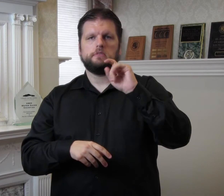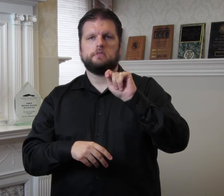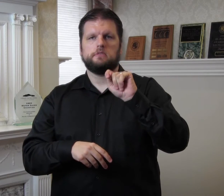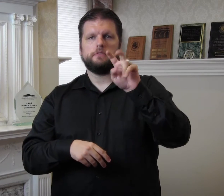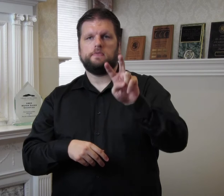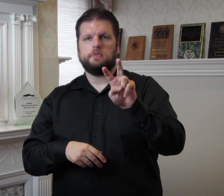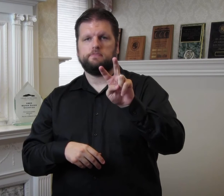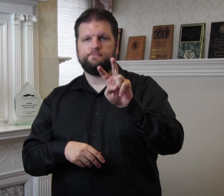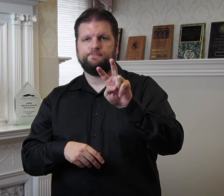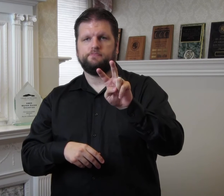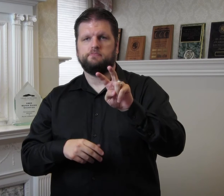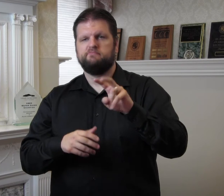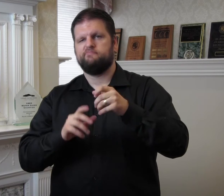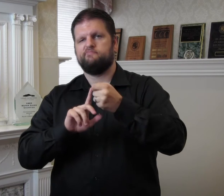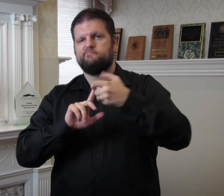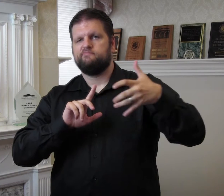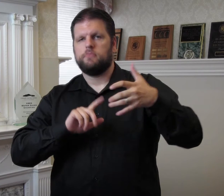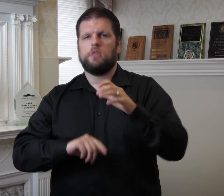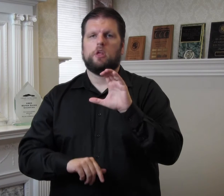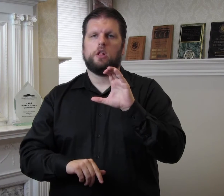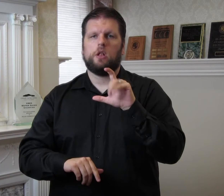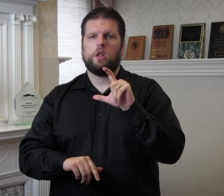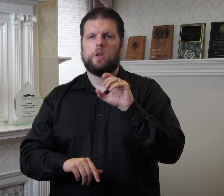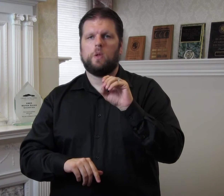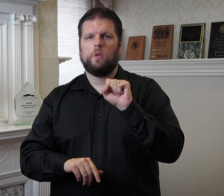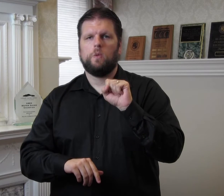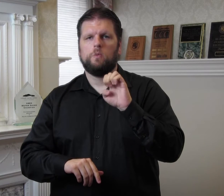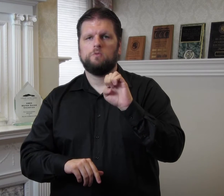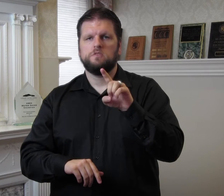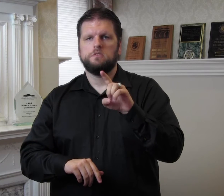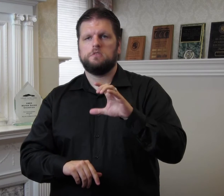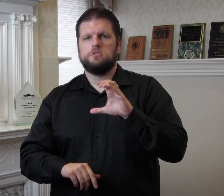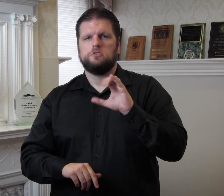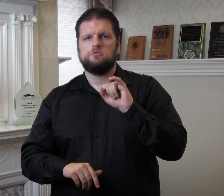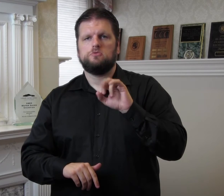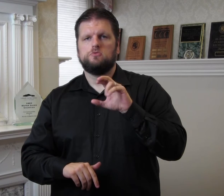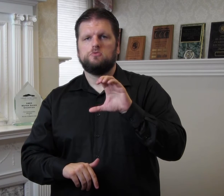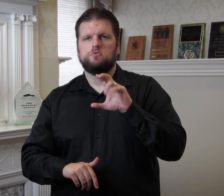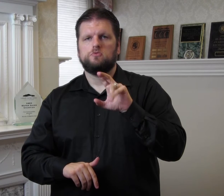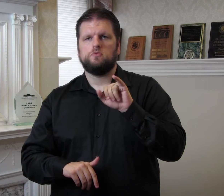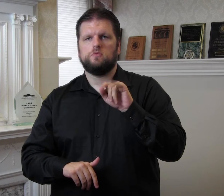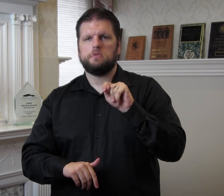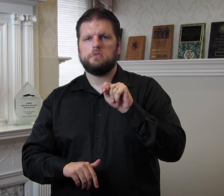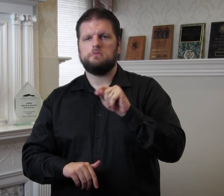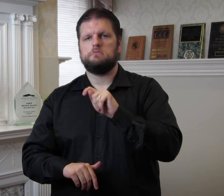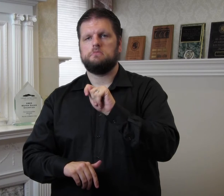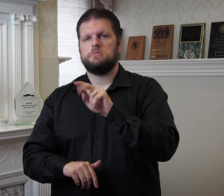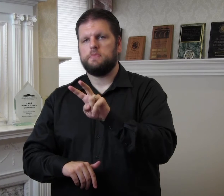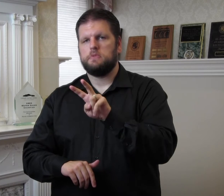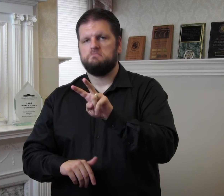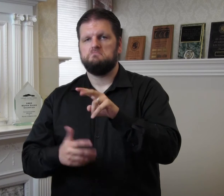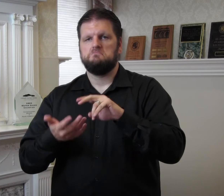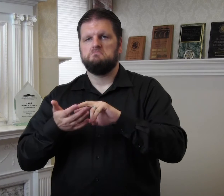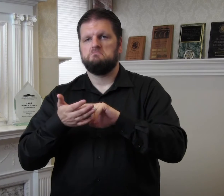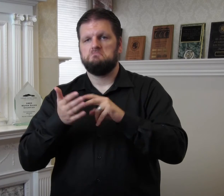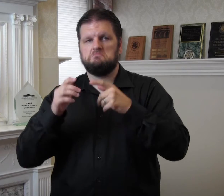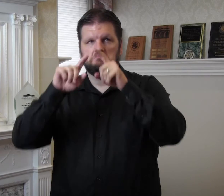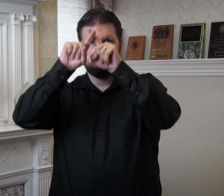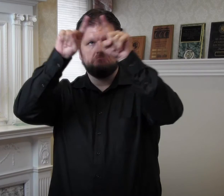I use CCTV or closed-circuit TV,